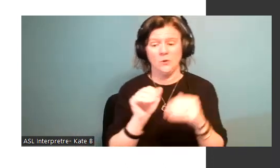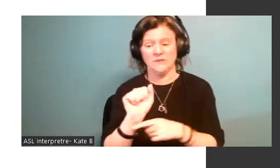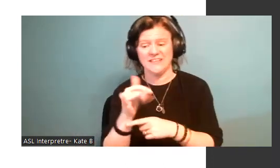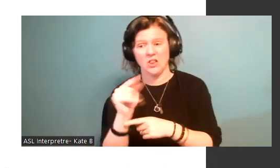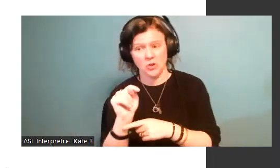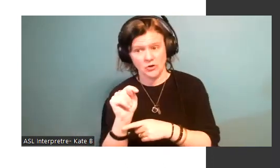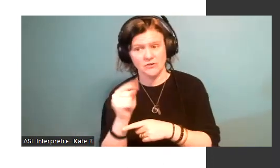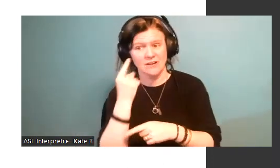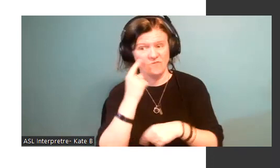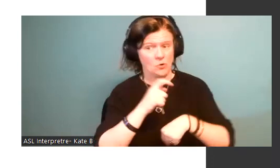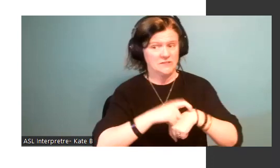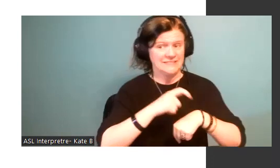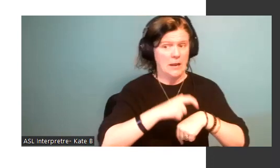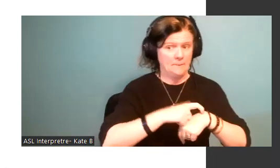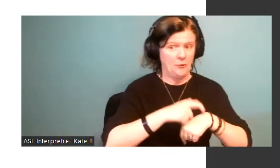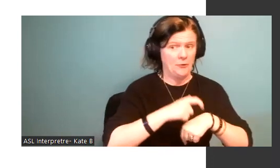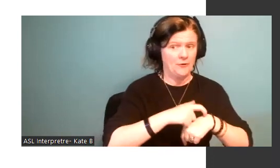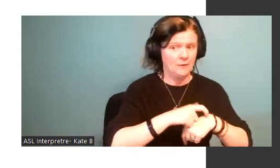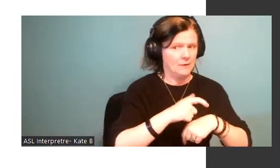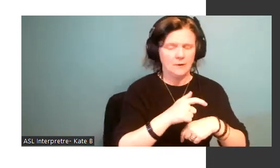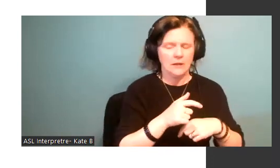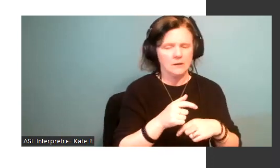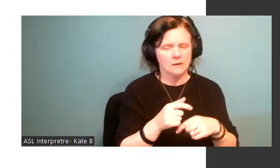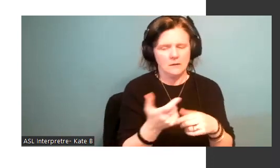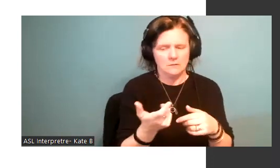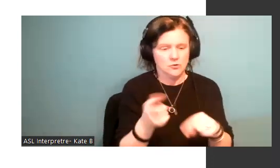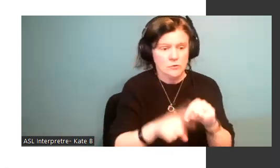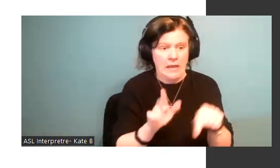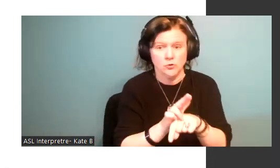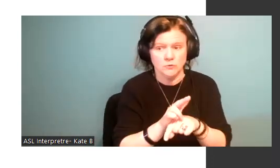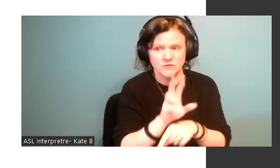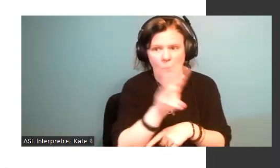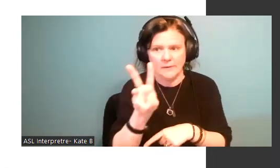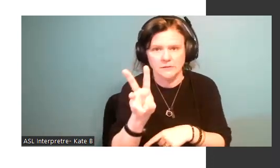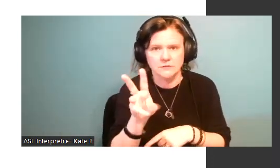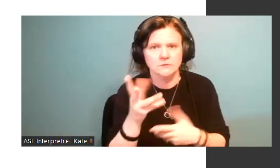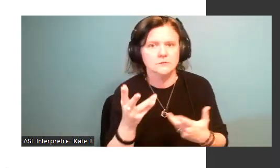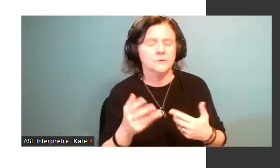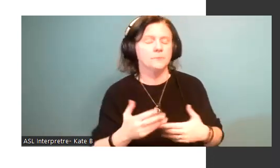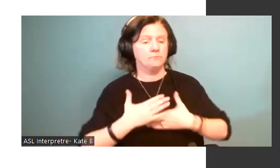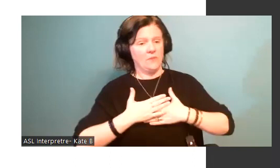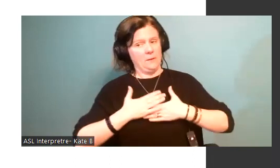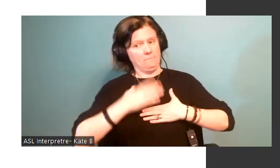and I knowing very quickly and people may leave